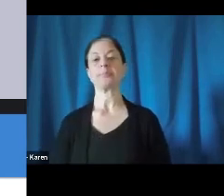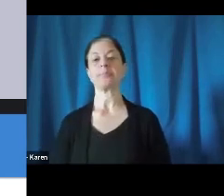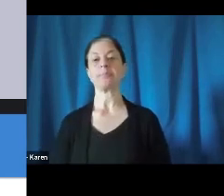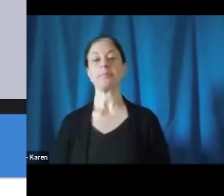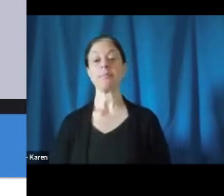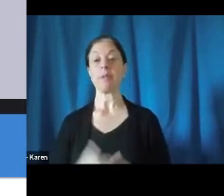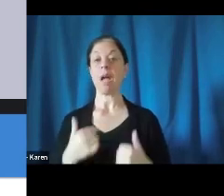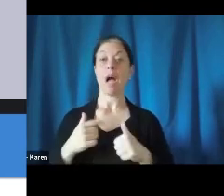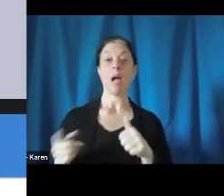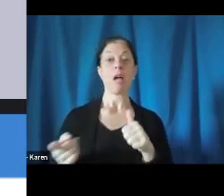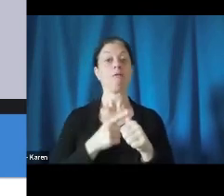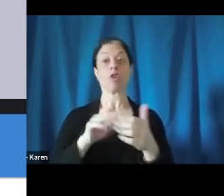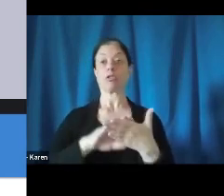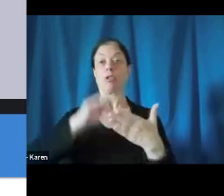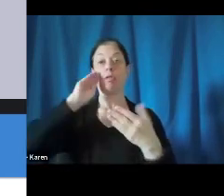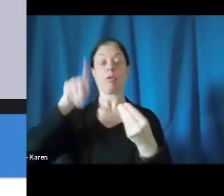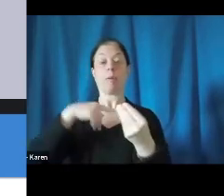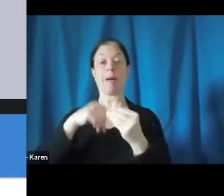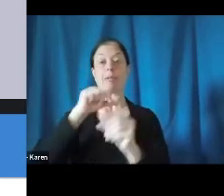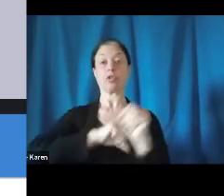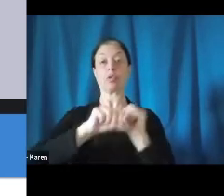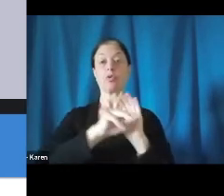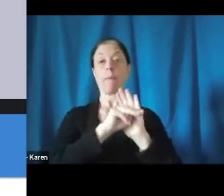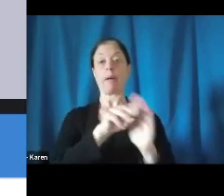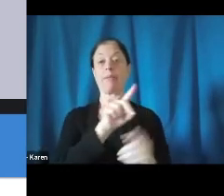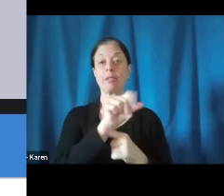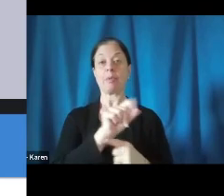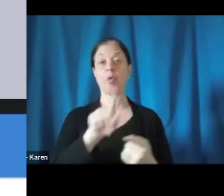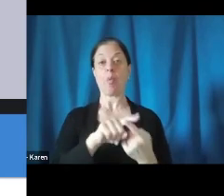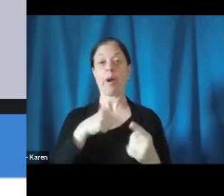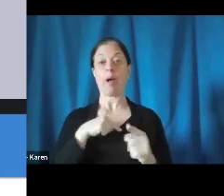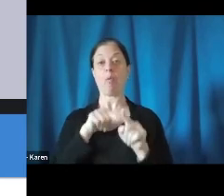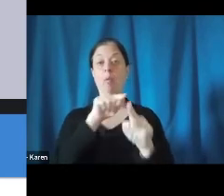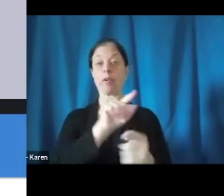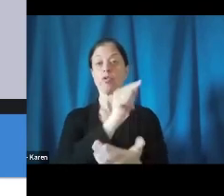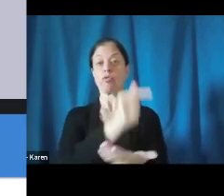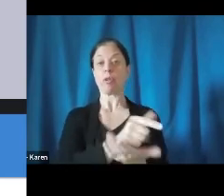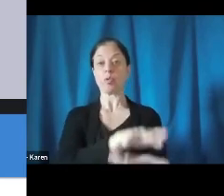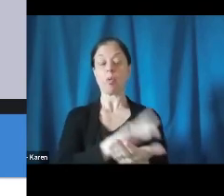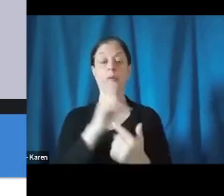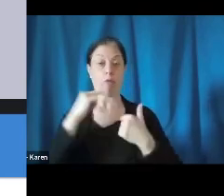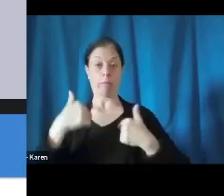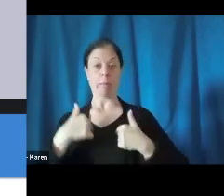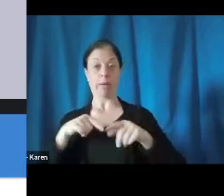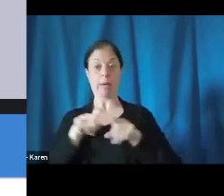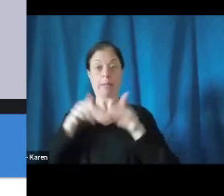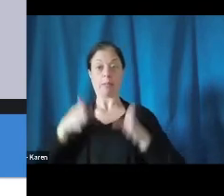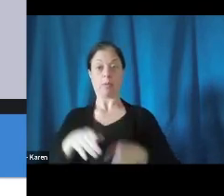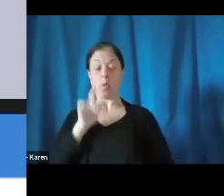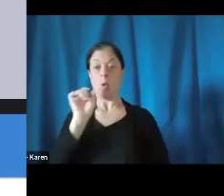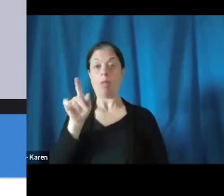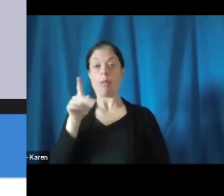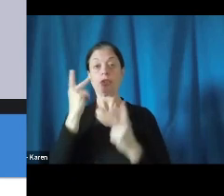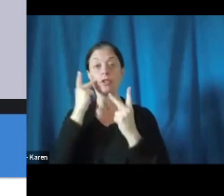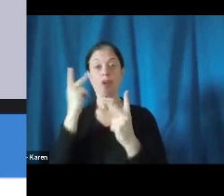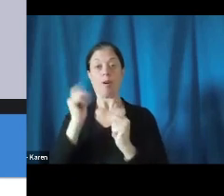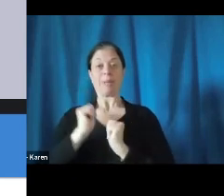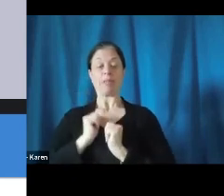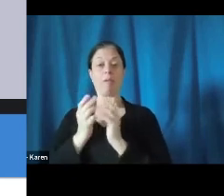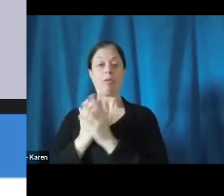because the proportions of my body are not meant for, say, an average chair. So I had first learned about the social model of disability when I was in graduate school. And for me, as